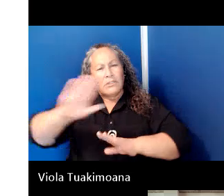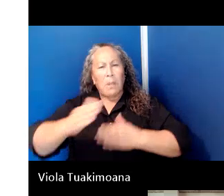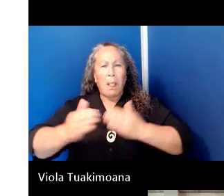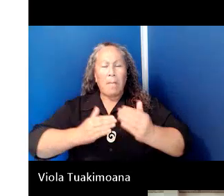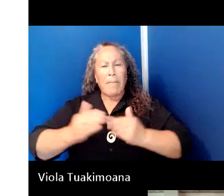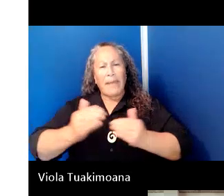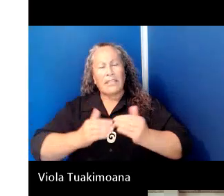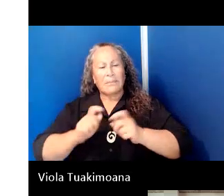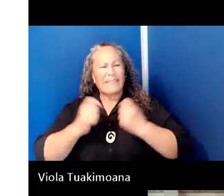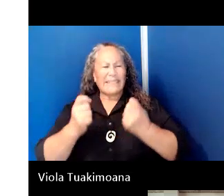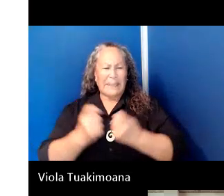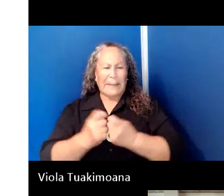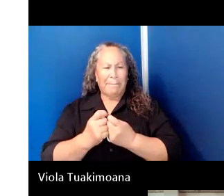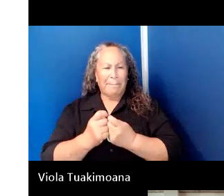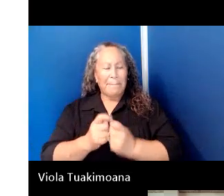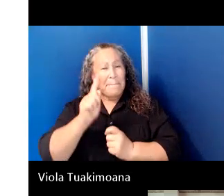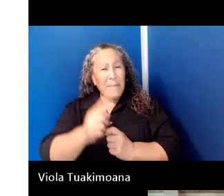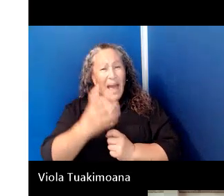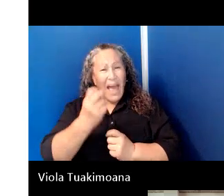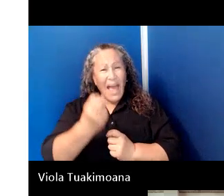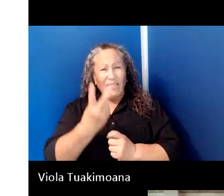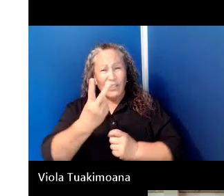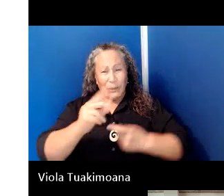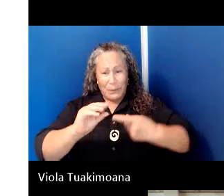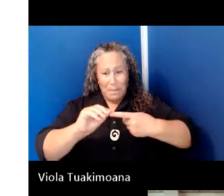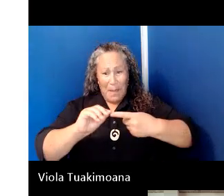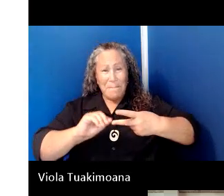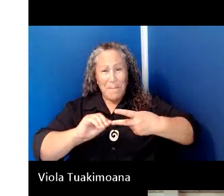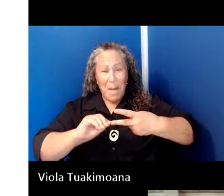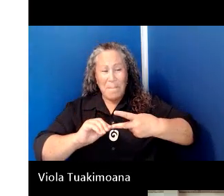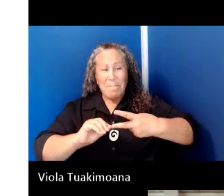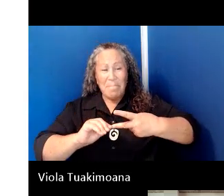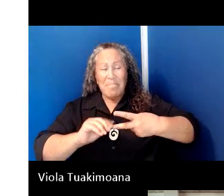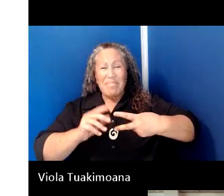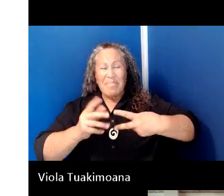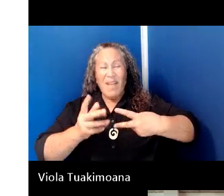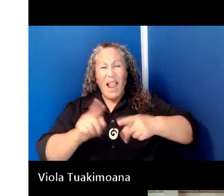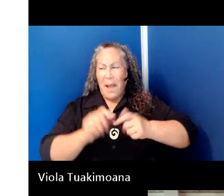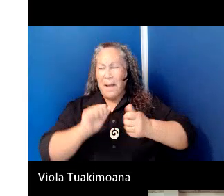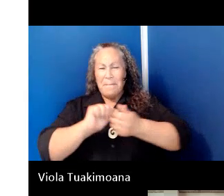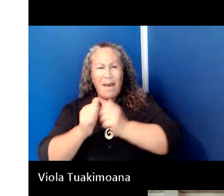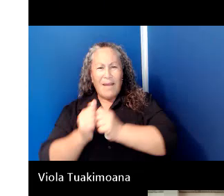People for Us, but we are lucky to have two partners alongside us in our work in